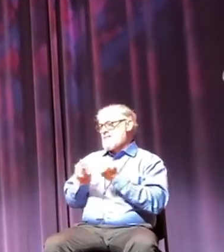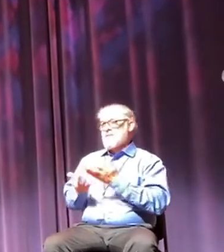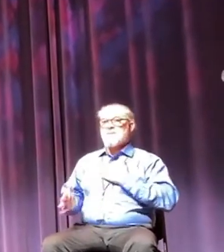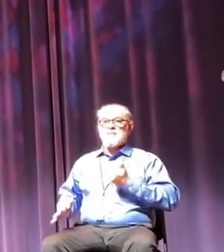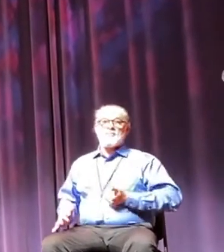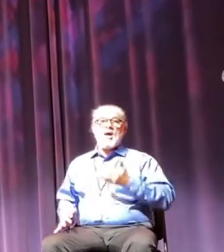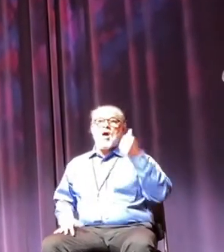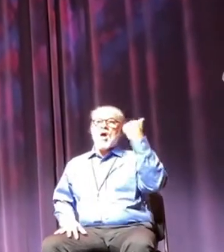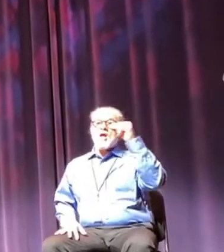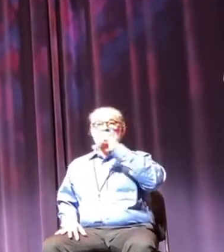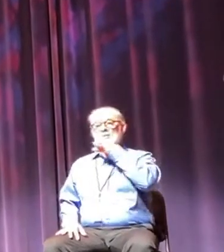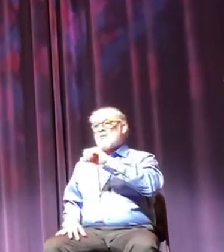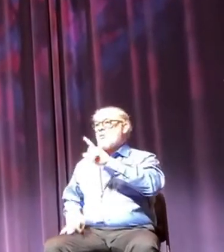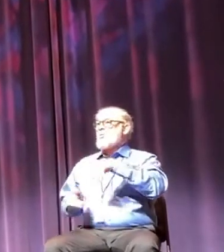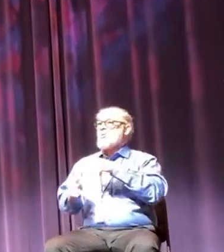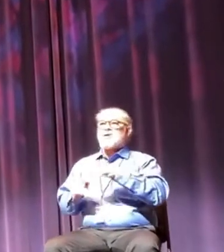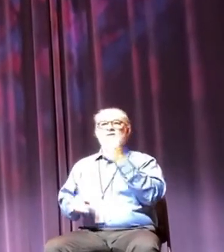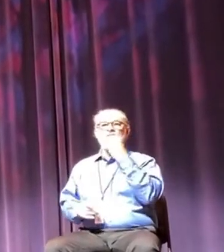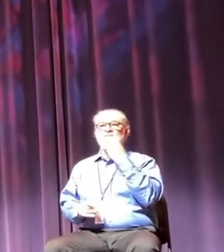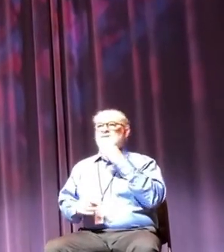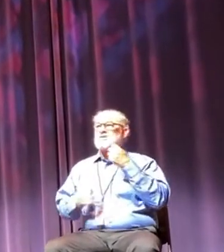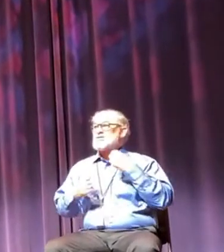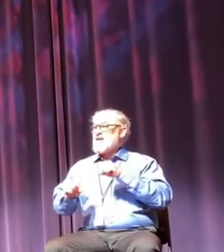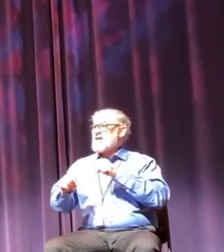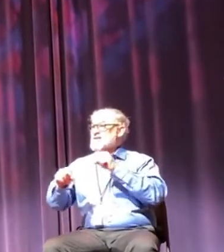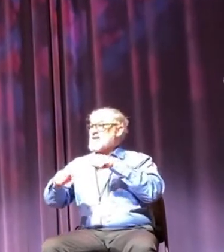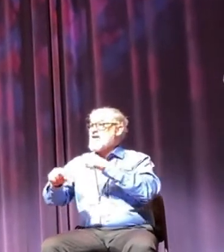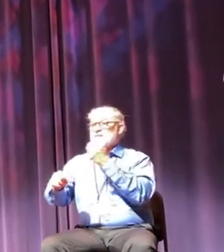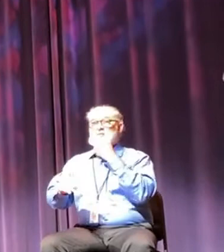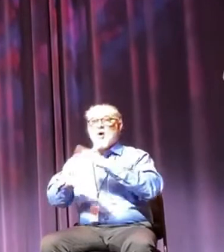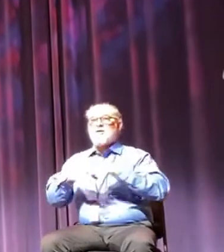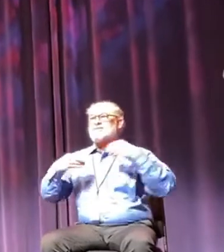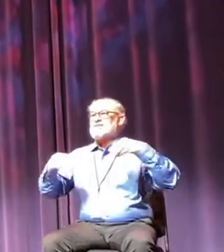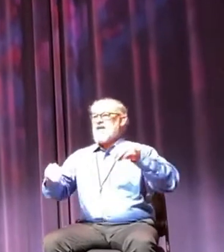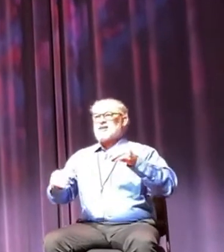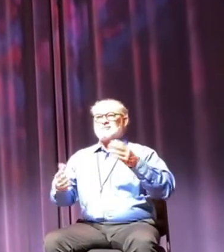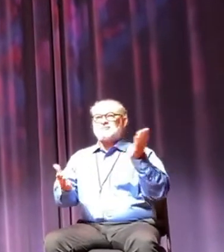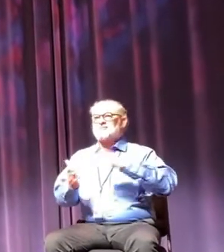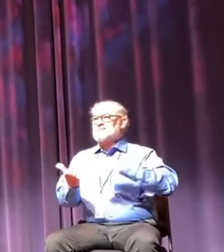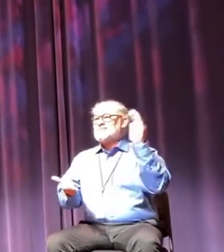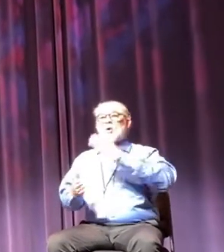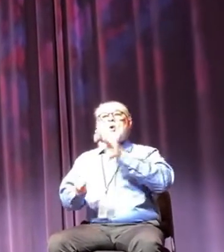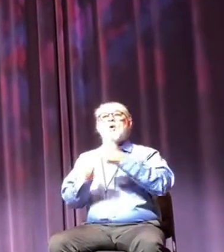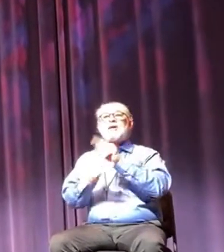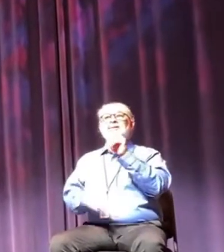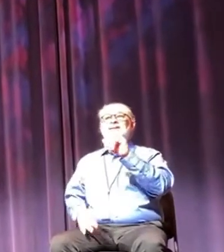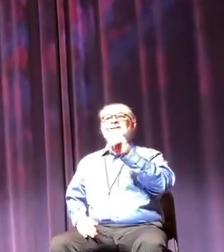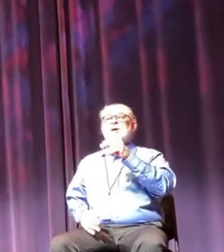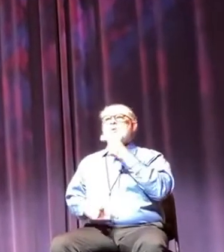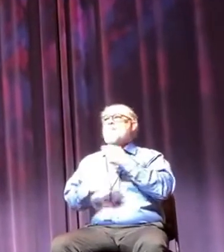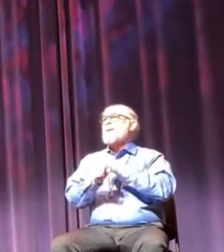Aunties love it when the seafood is on sale. This is for all titas who made the recipes